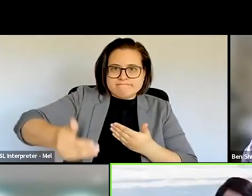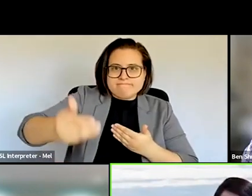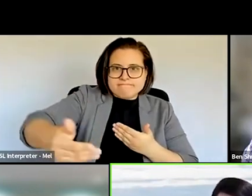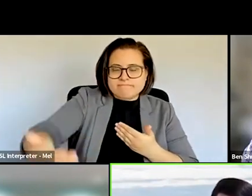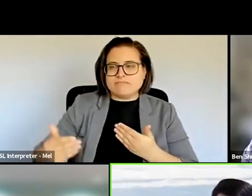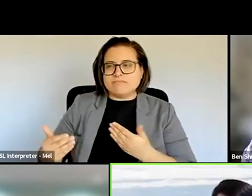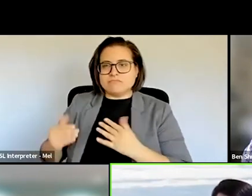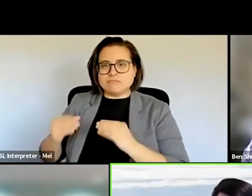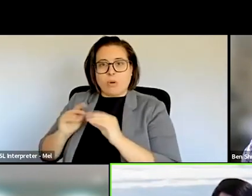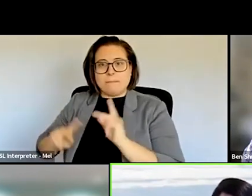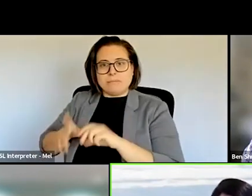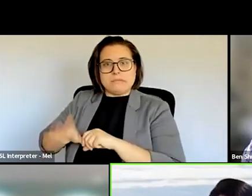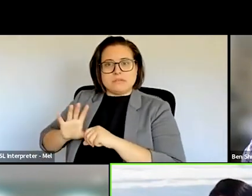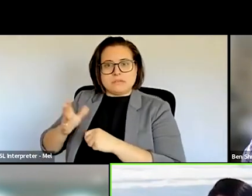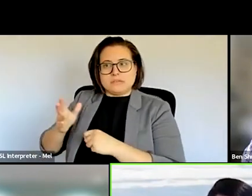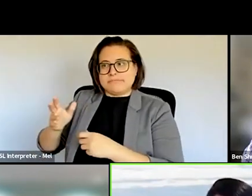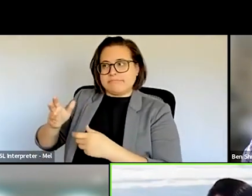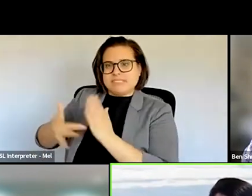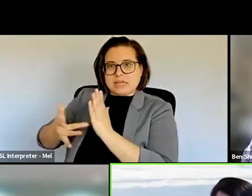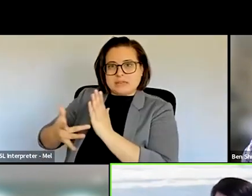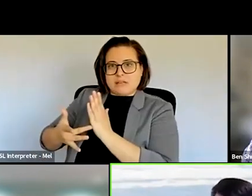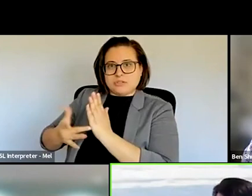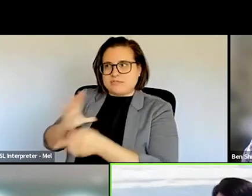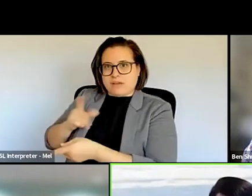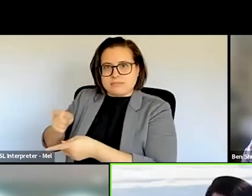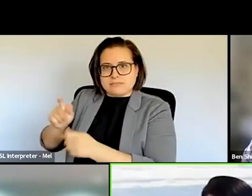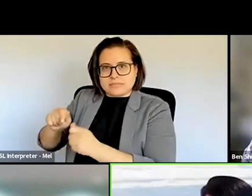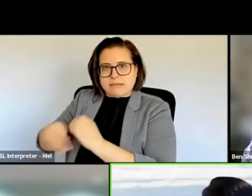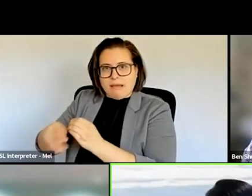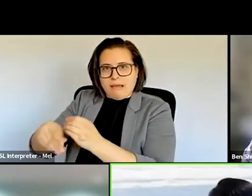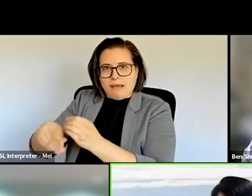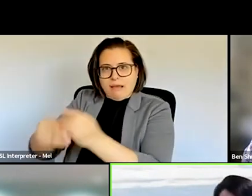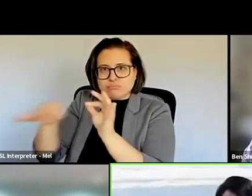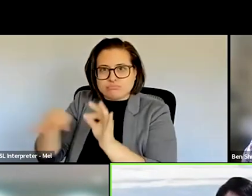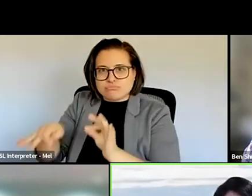supply the semantics in such a way. Buying them in terms of what you know how things are supposed